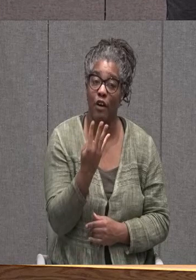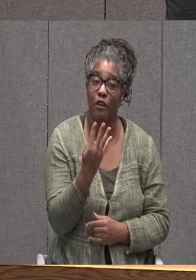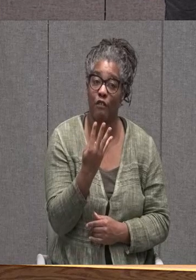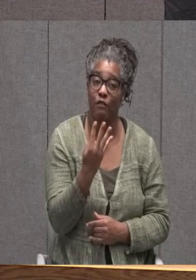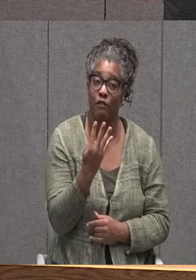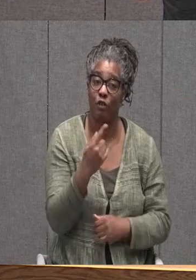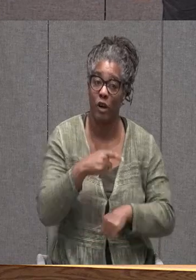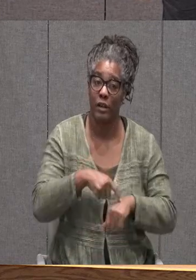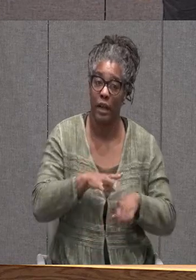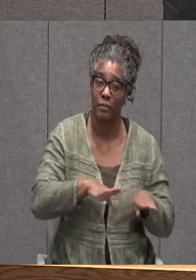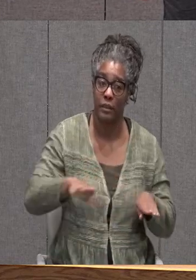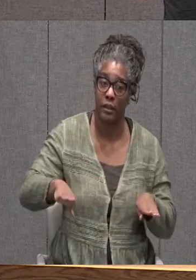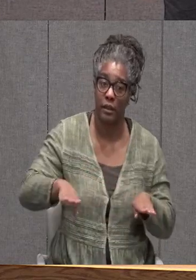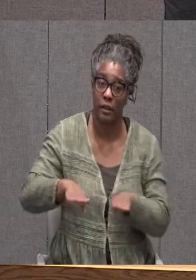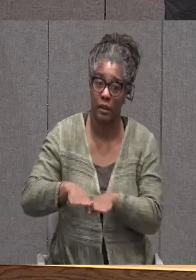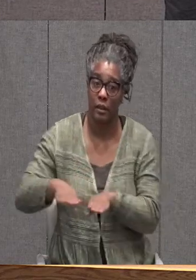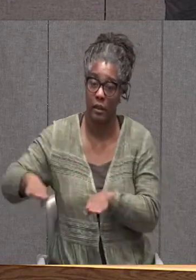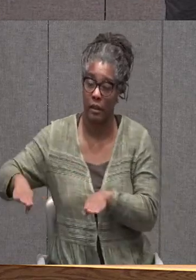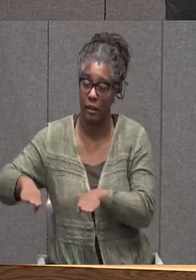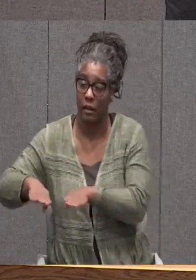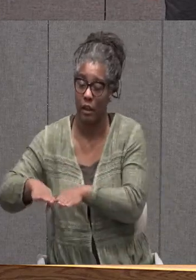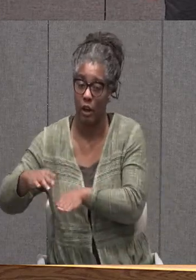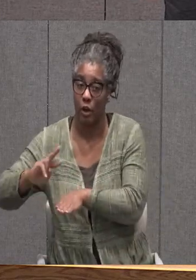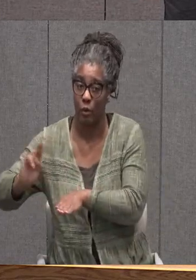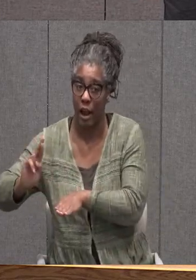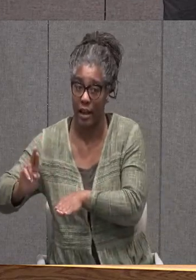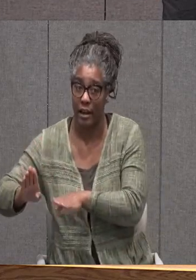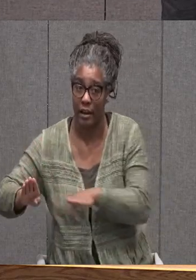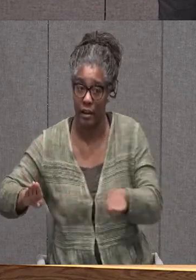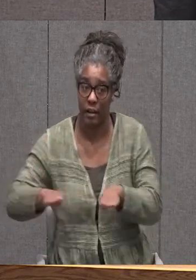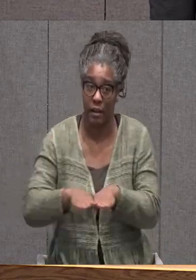then four slides to our left, watch me.